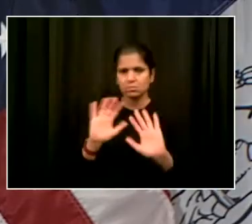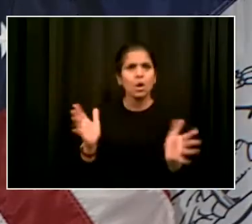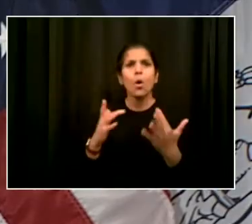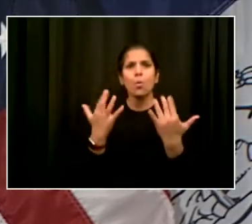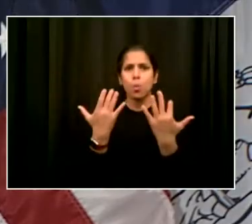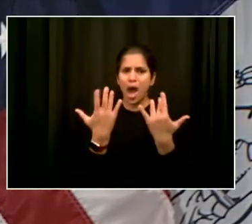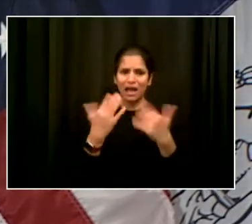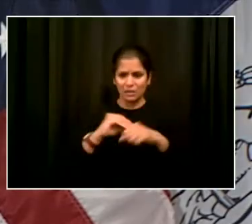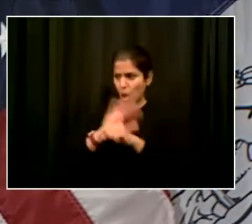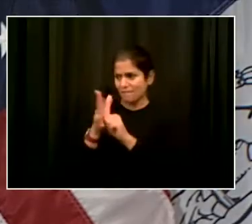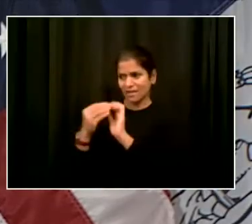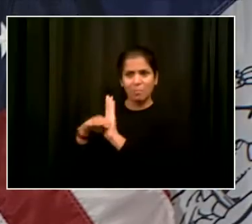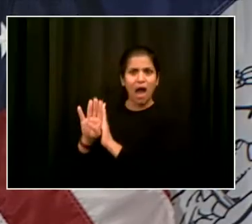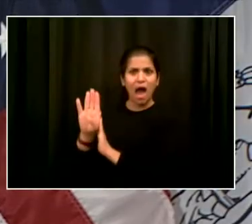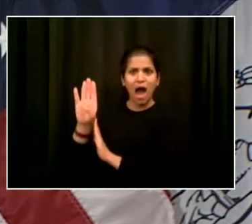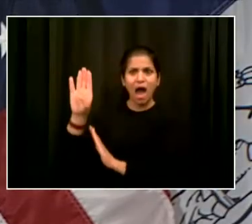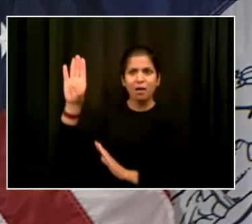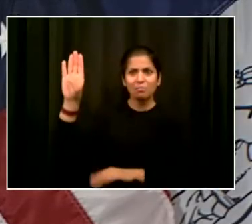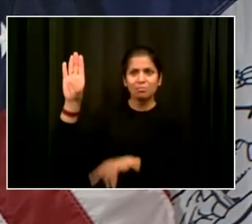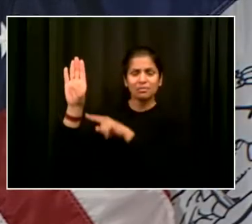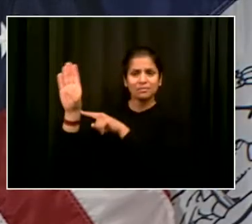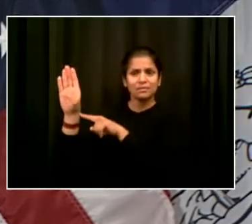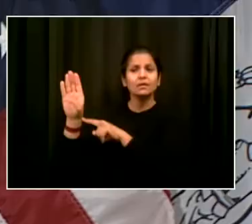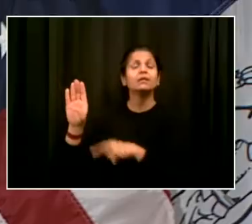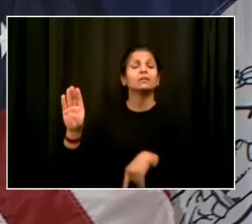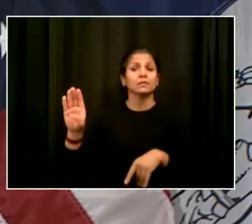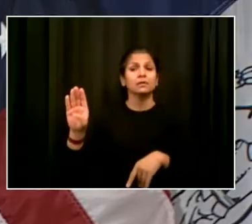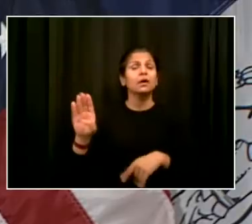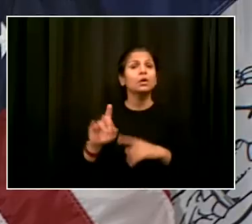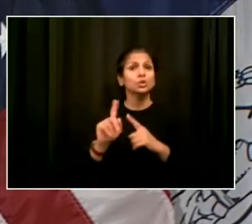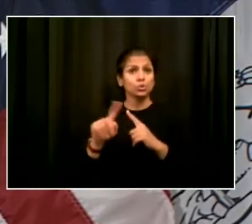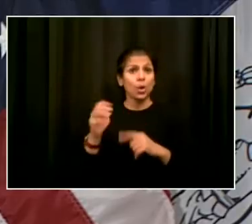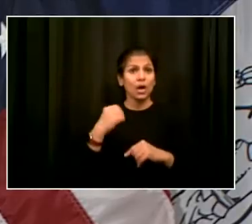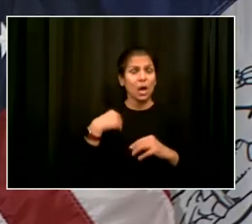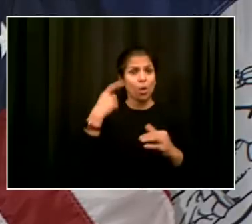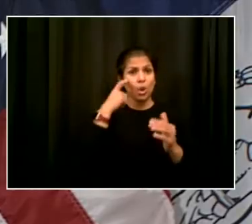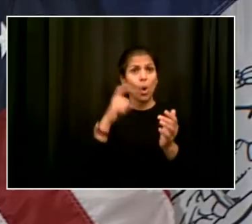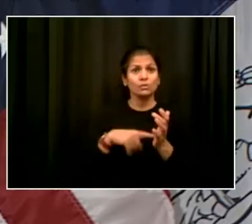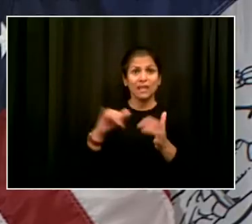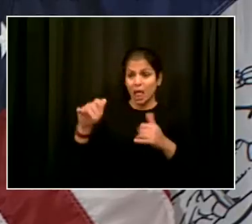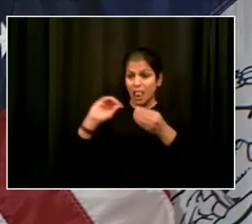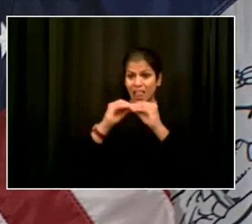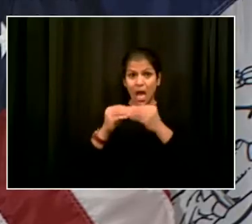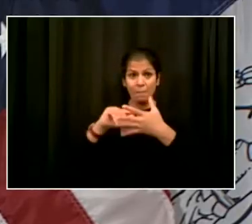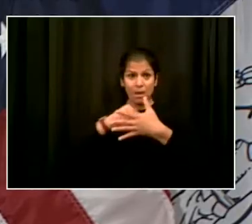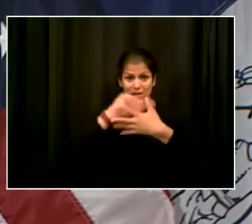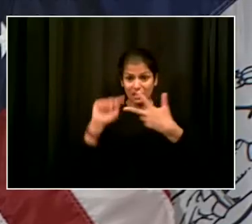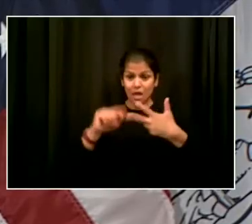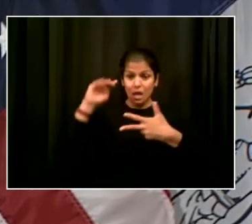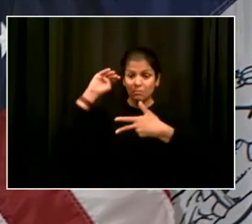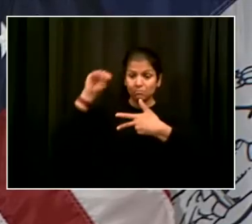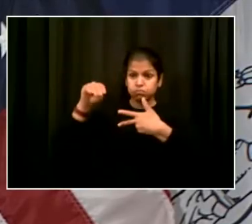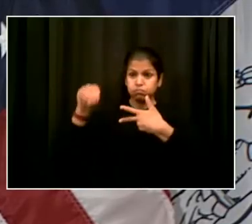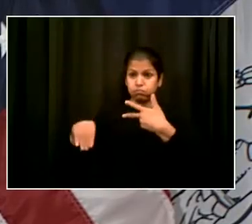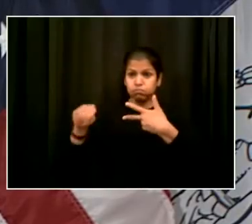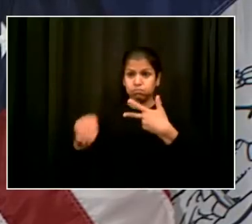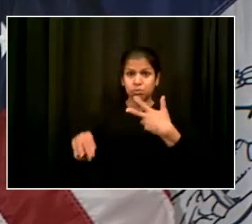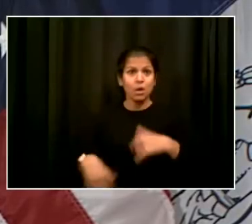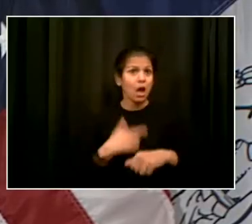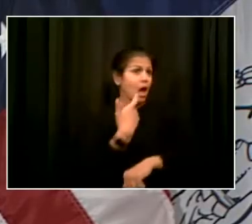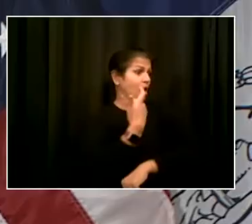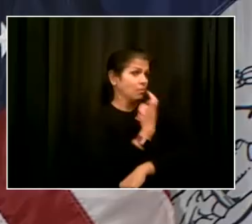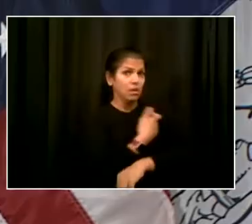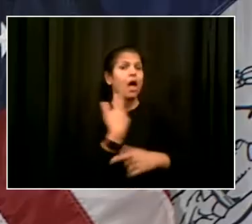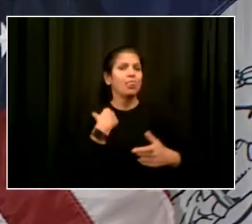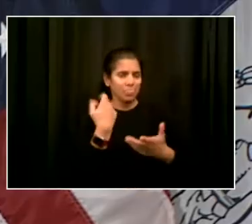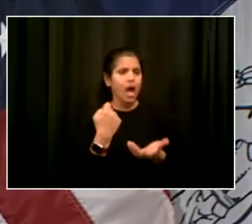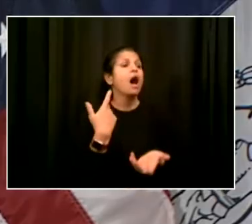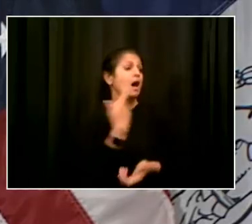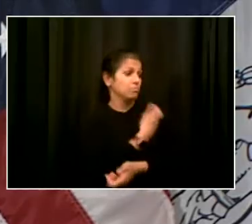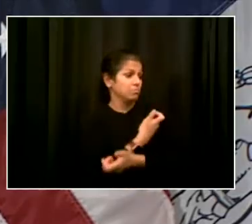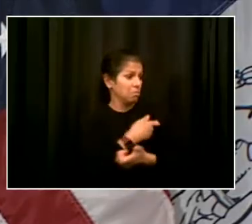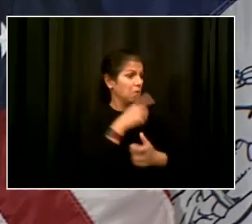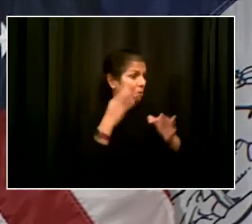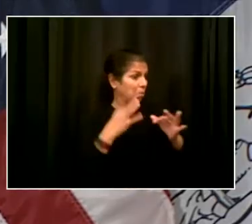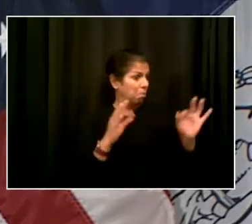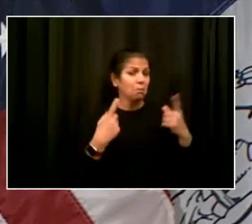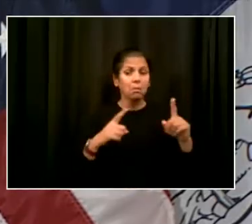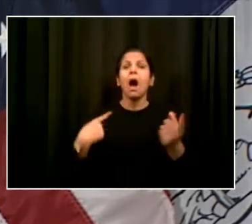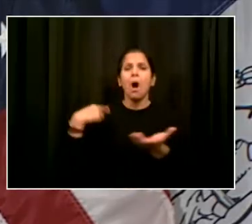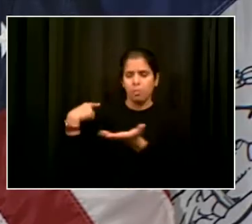ARE.